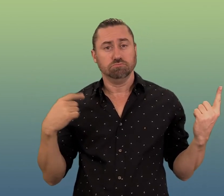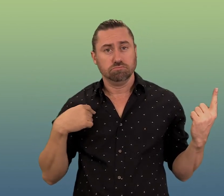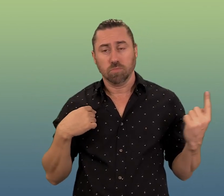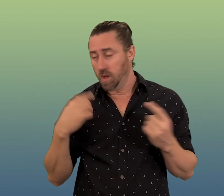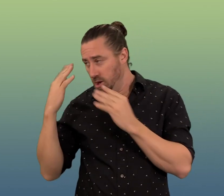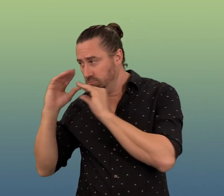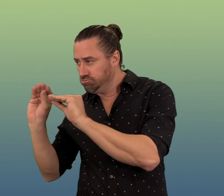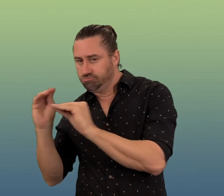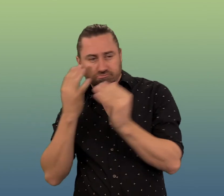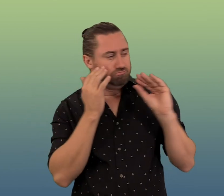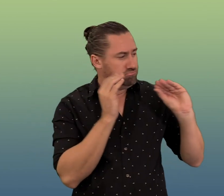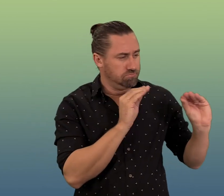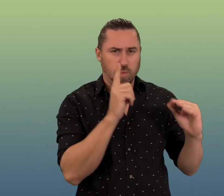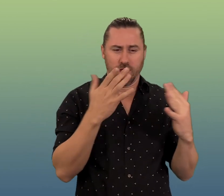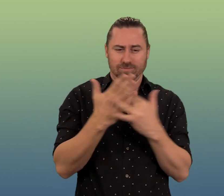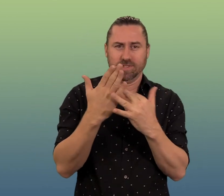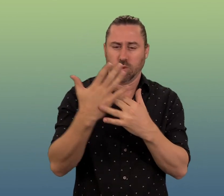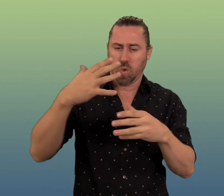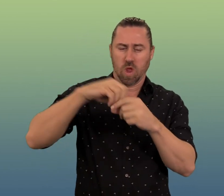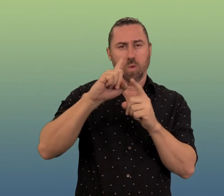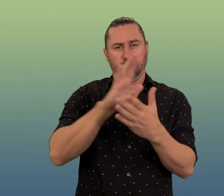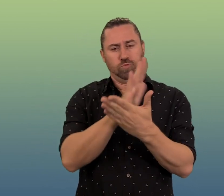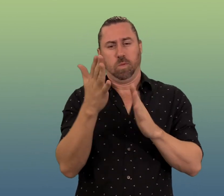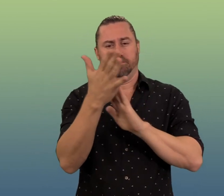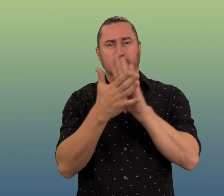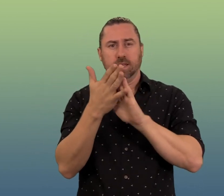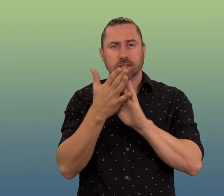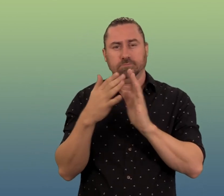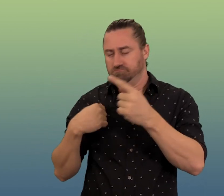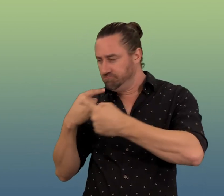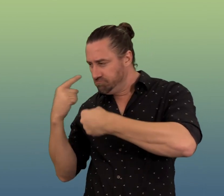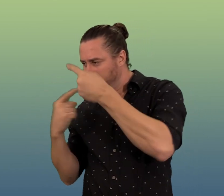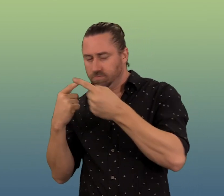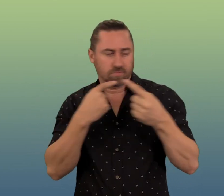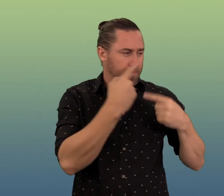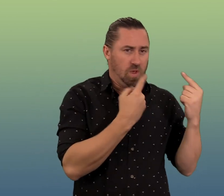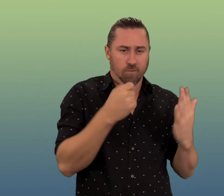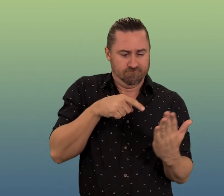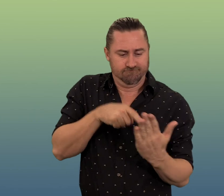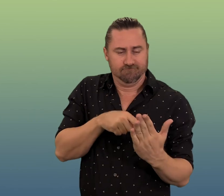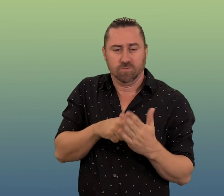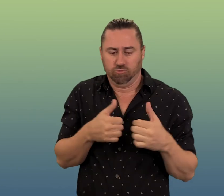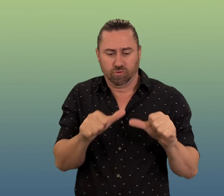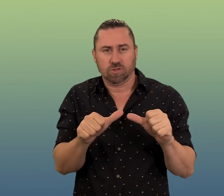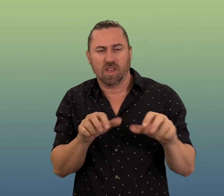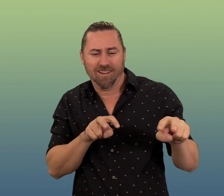Continue to guide partners on accessibility and inclusion by refining our strategy and action plans.